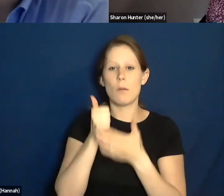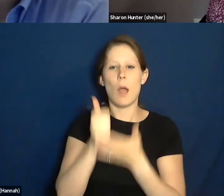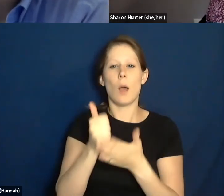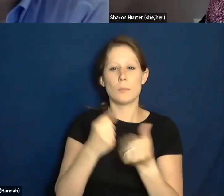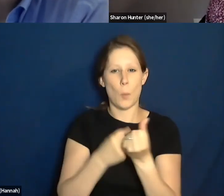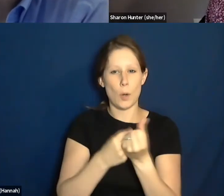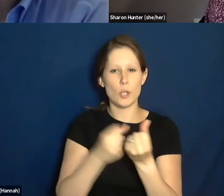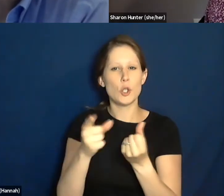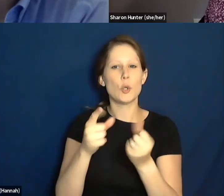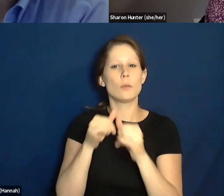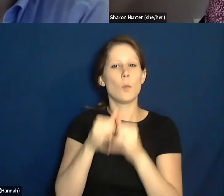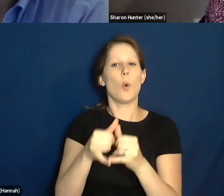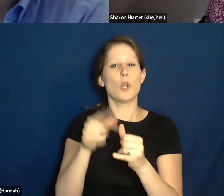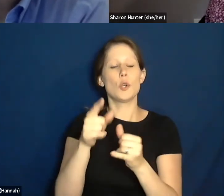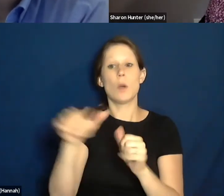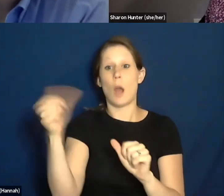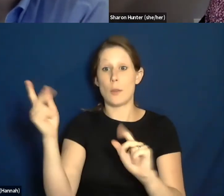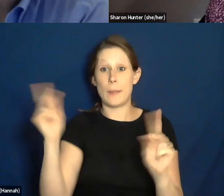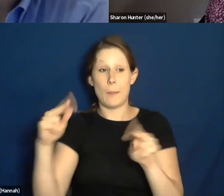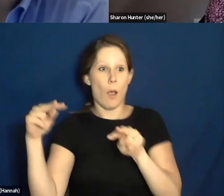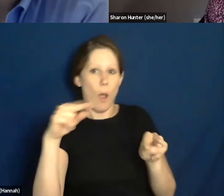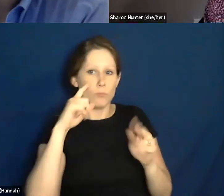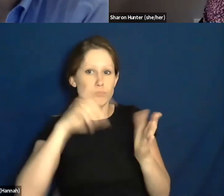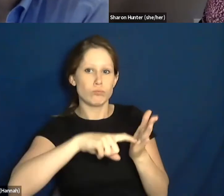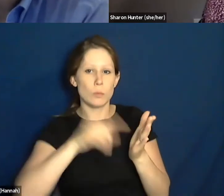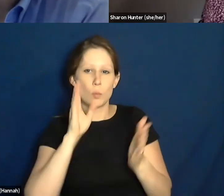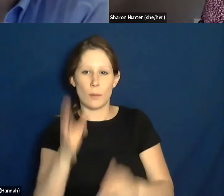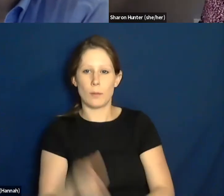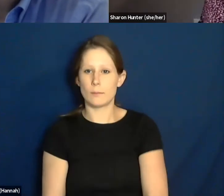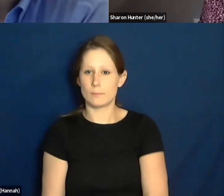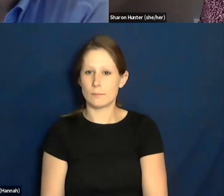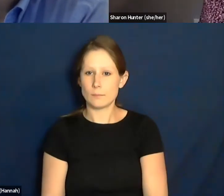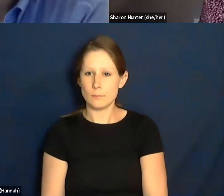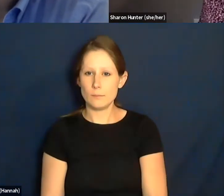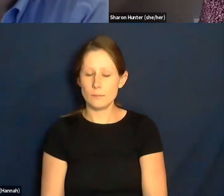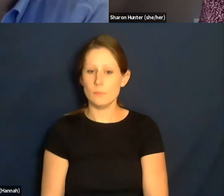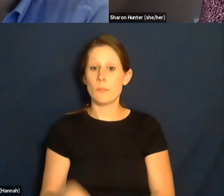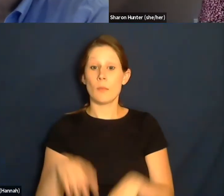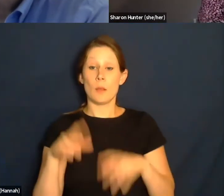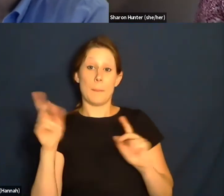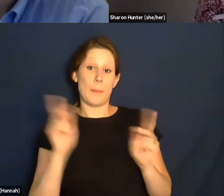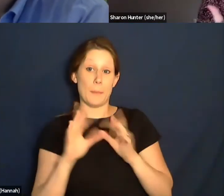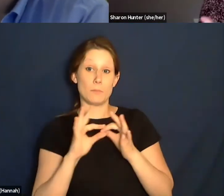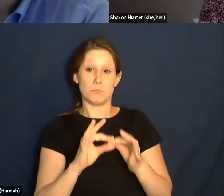and other people know you are doing that. -- As far as people with disabilities who fear